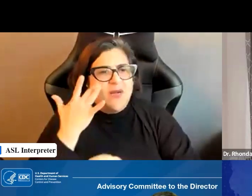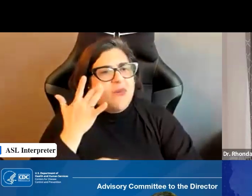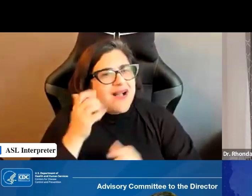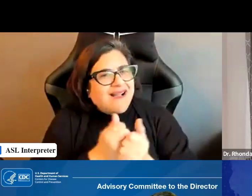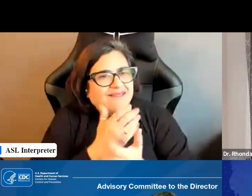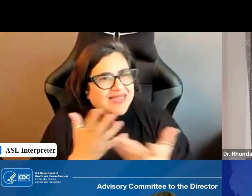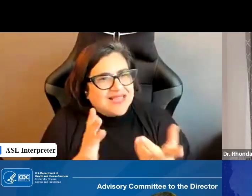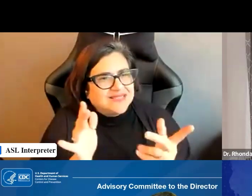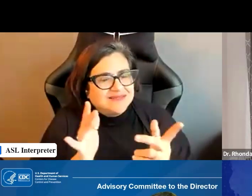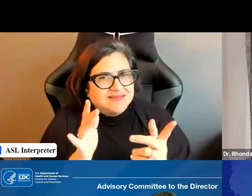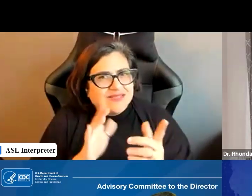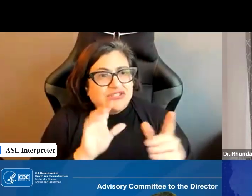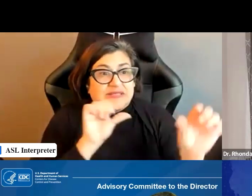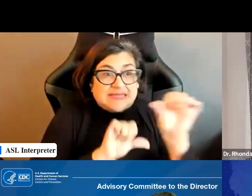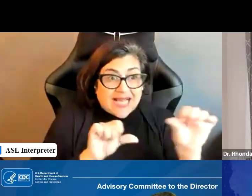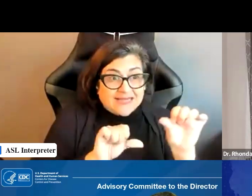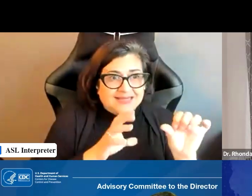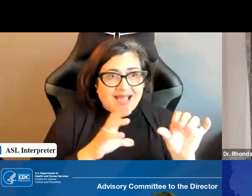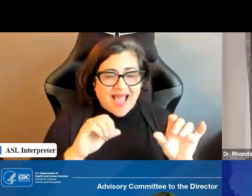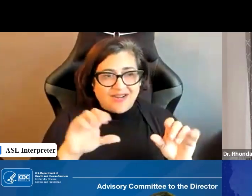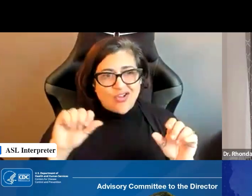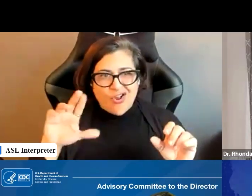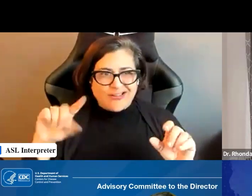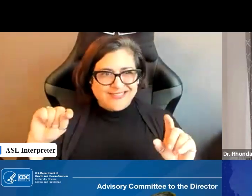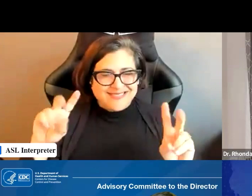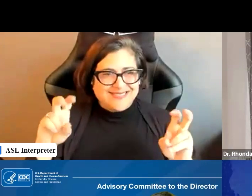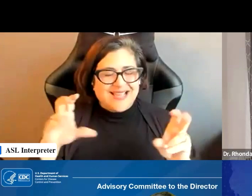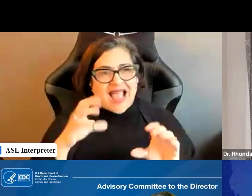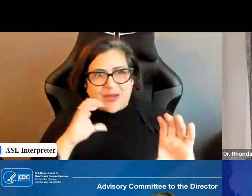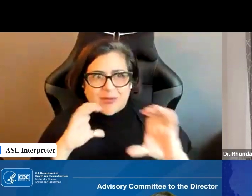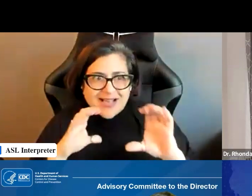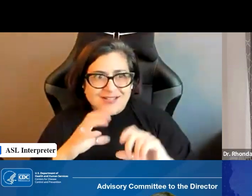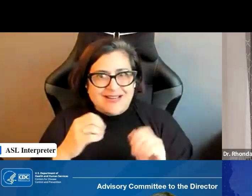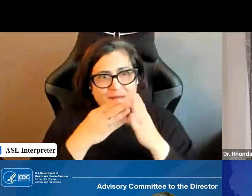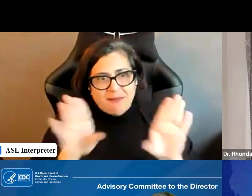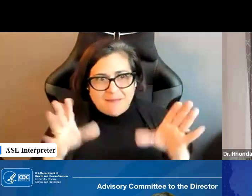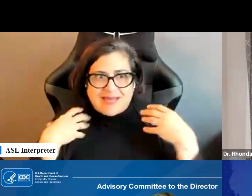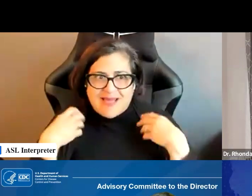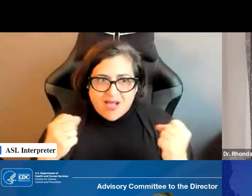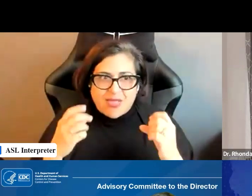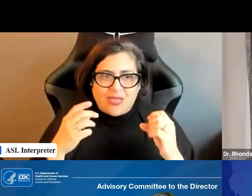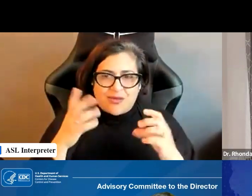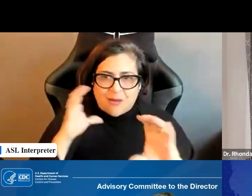There's science and there's art, and I think communications and certainly public health communications is a place where they meet.